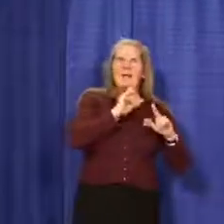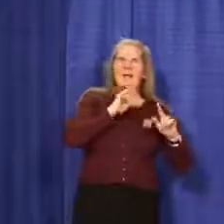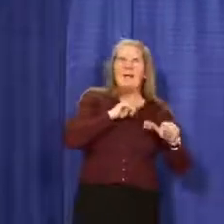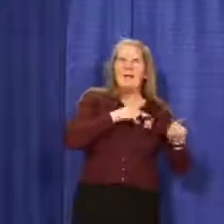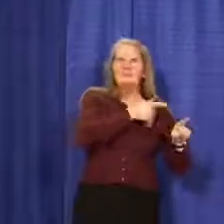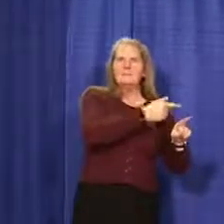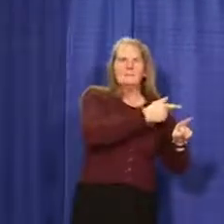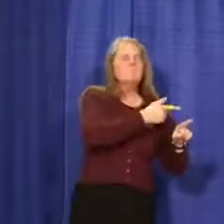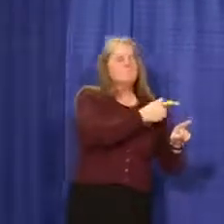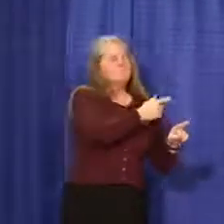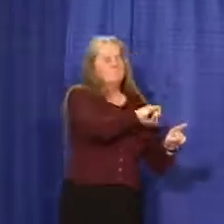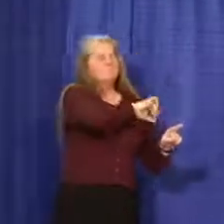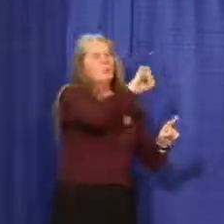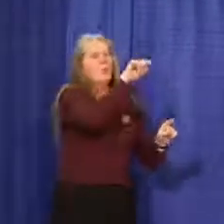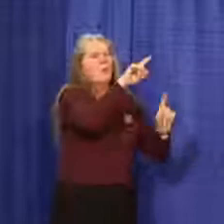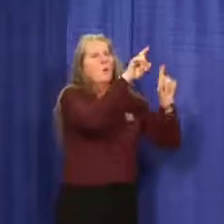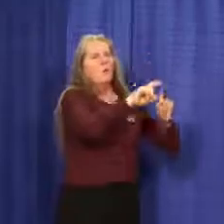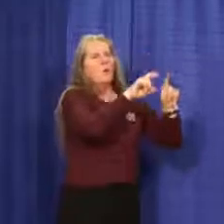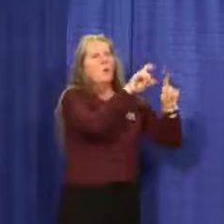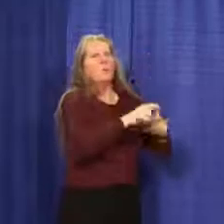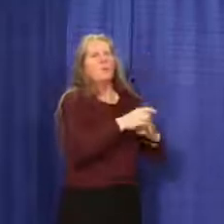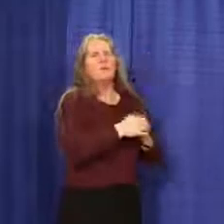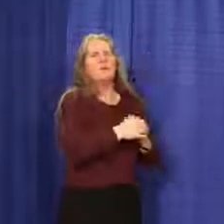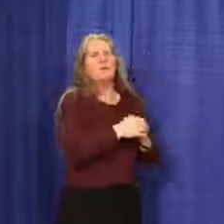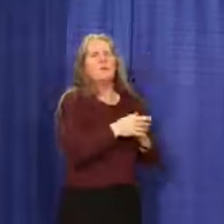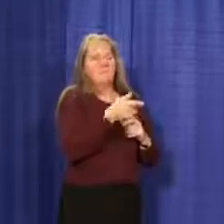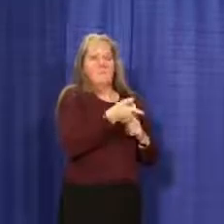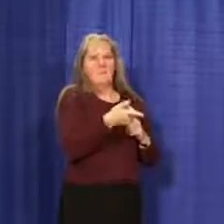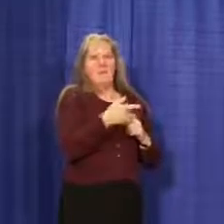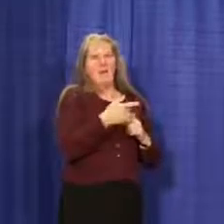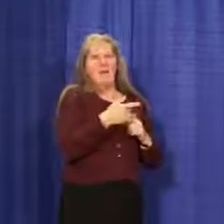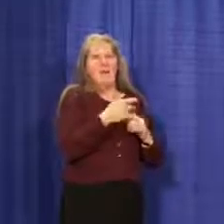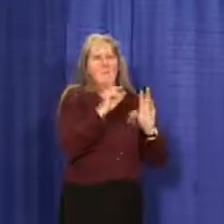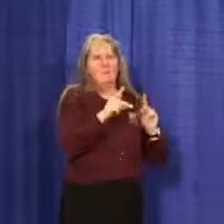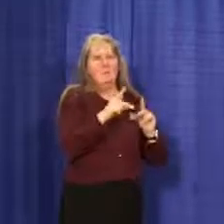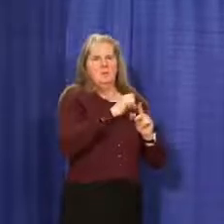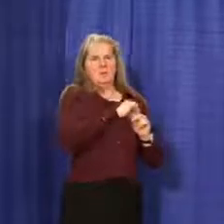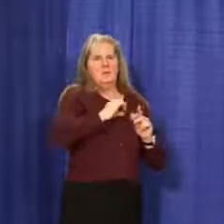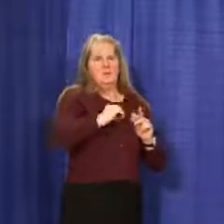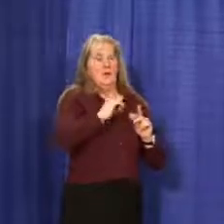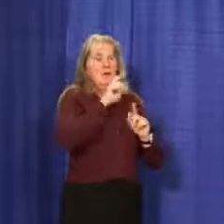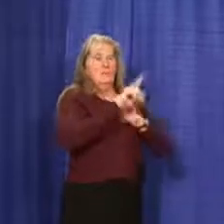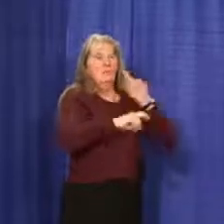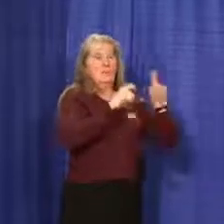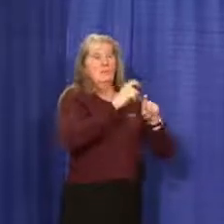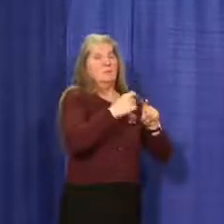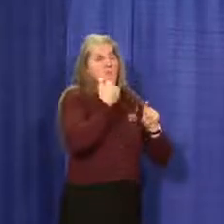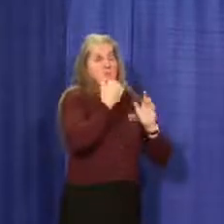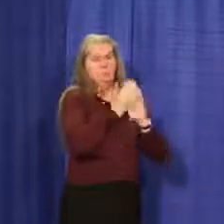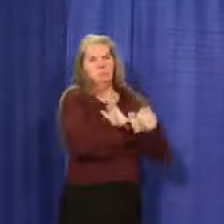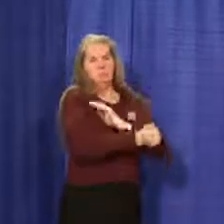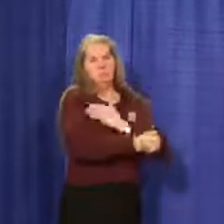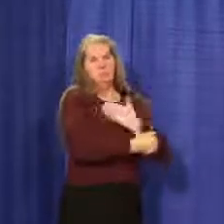All of that really goes into that package of skilled contact tracing.